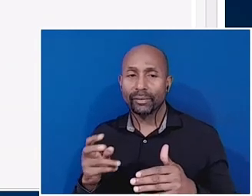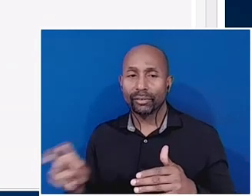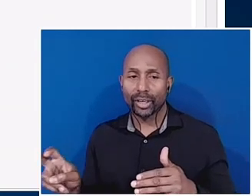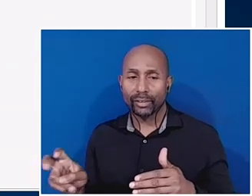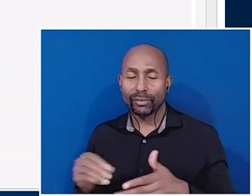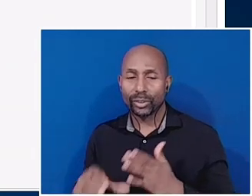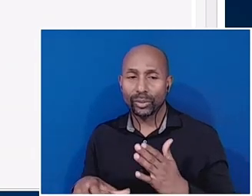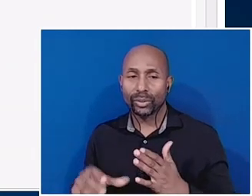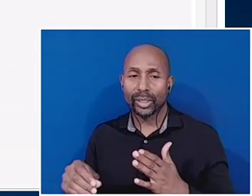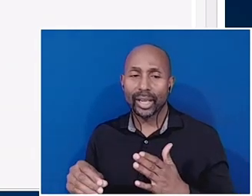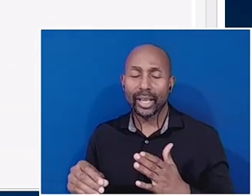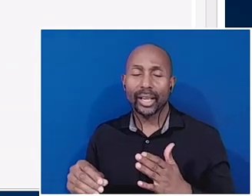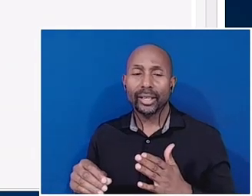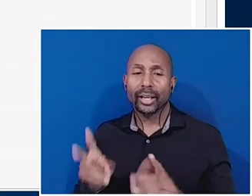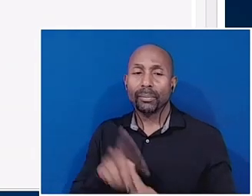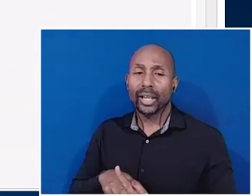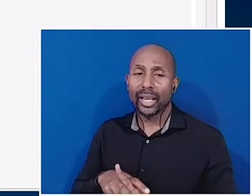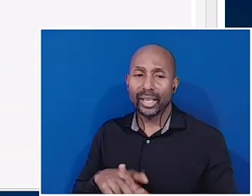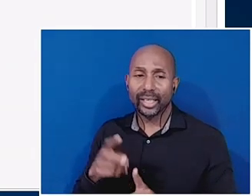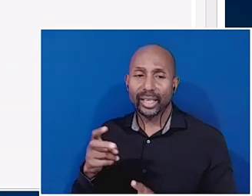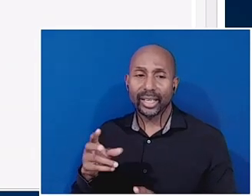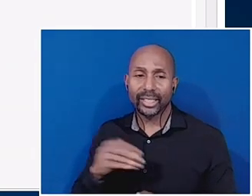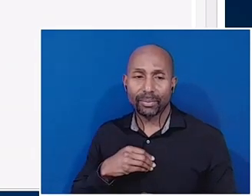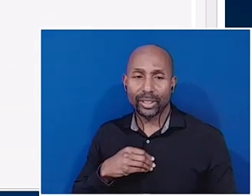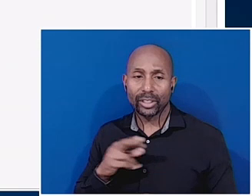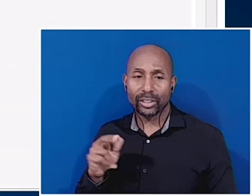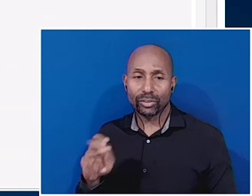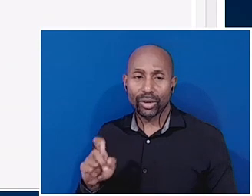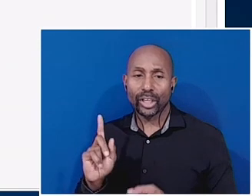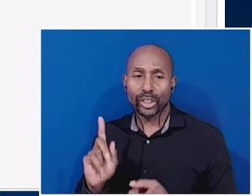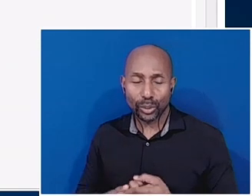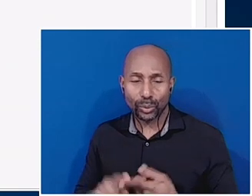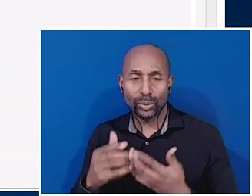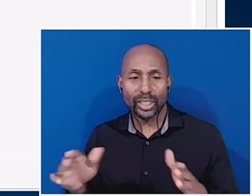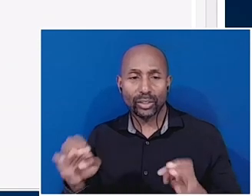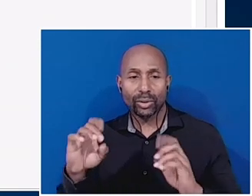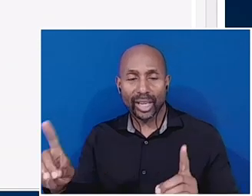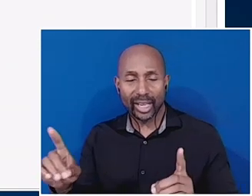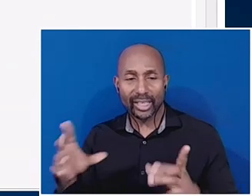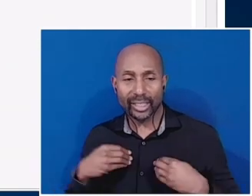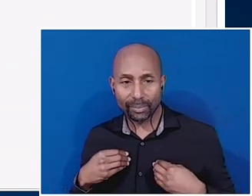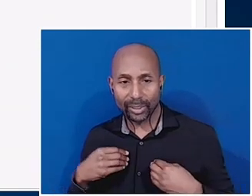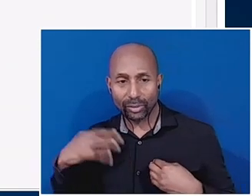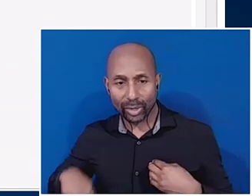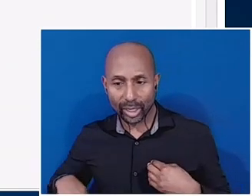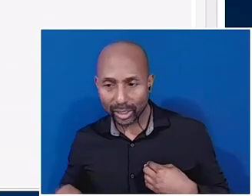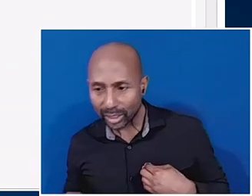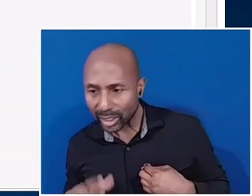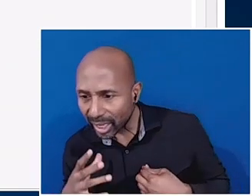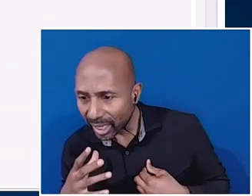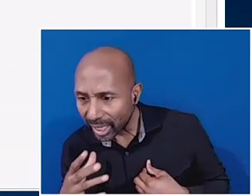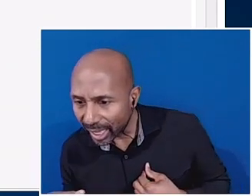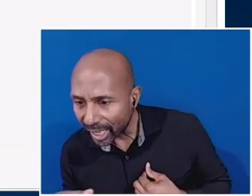credits and towards requirements for the program of study, that data and information should be included as well.